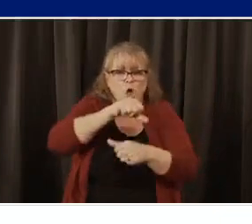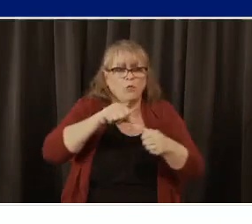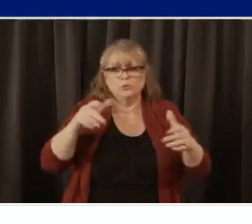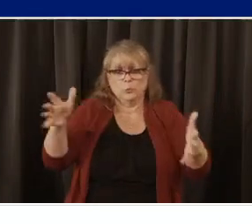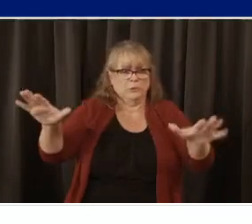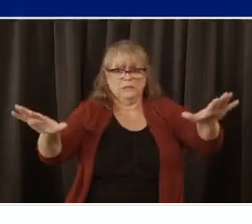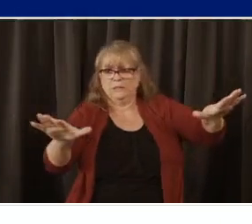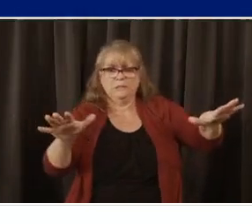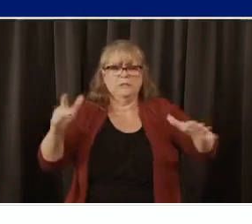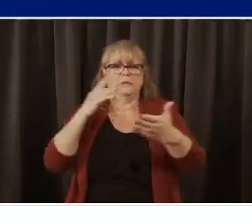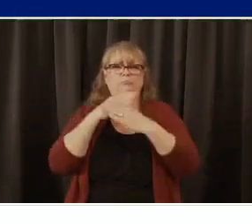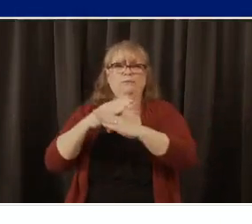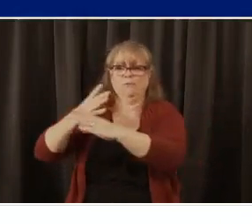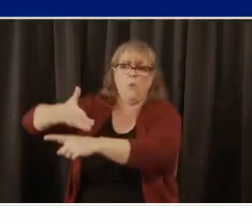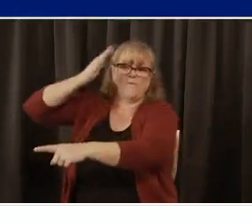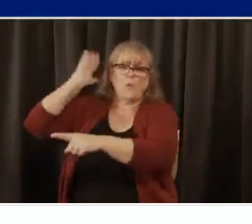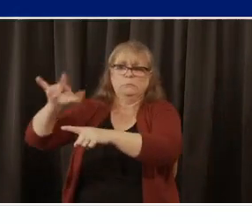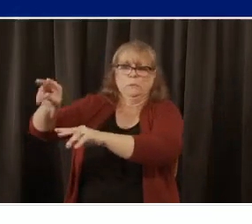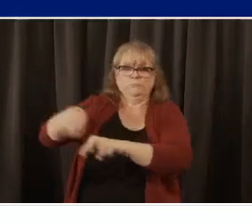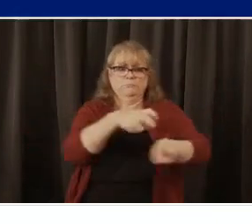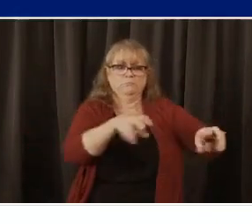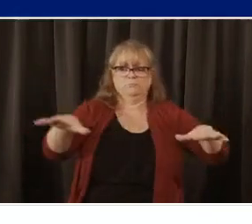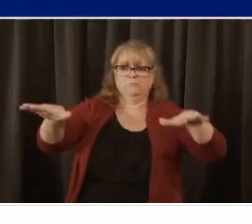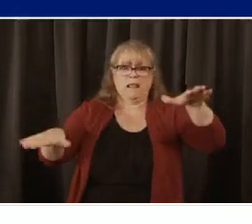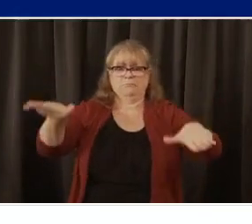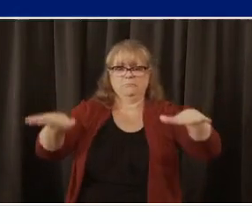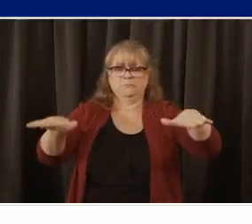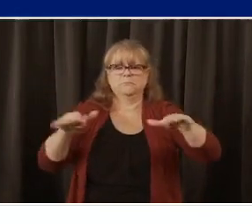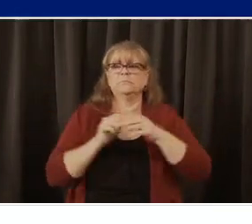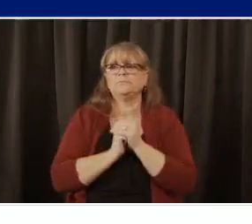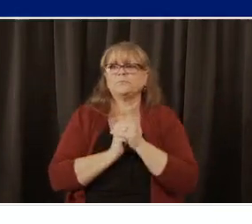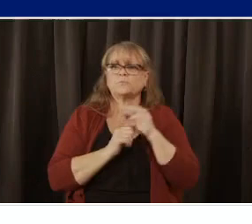and we know that we always need to be prepared as a state